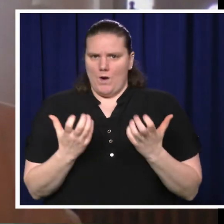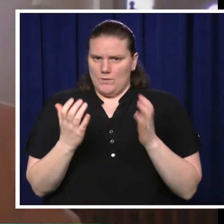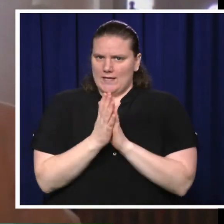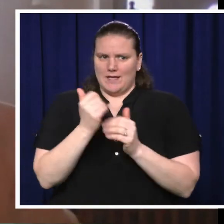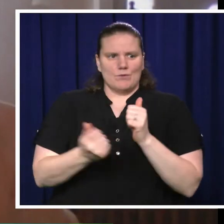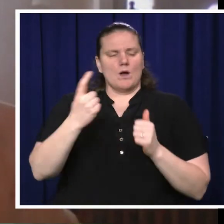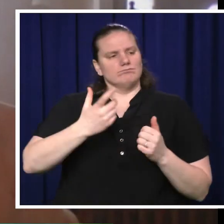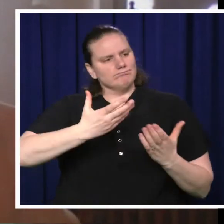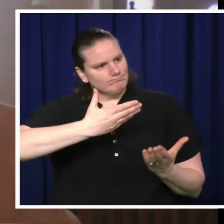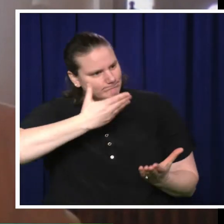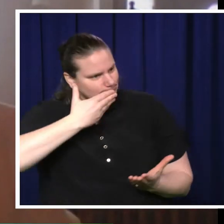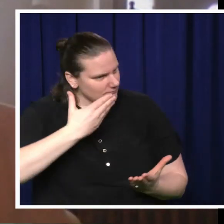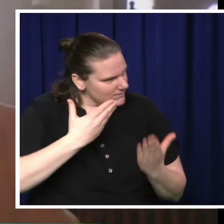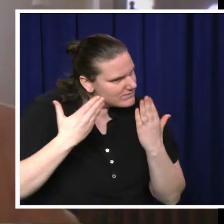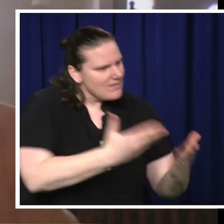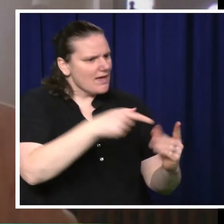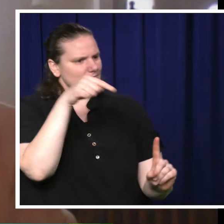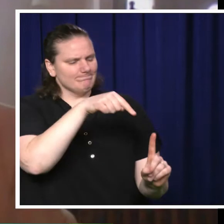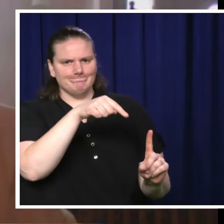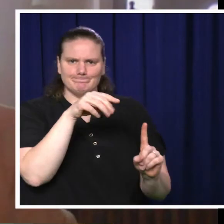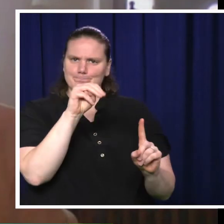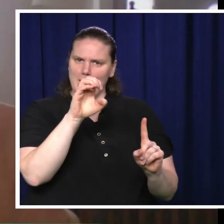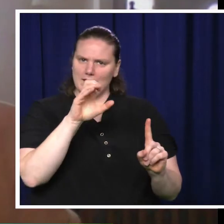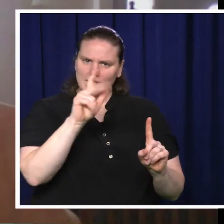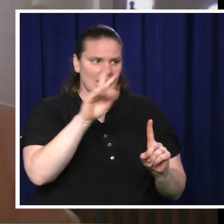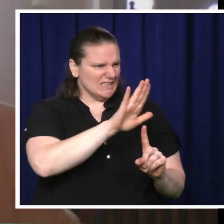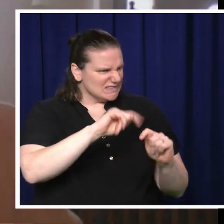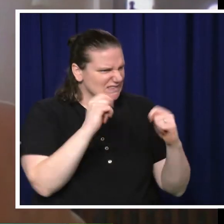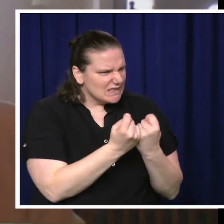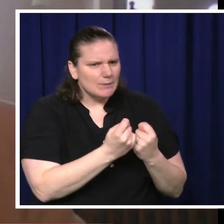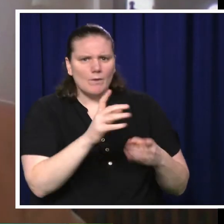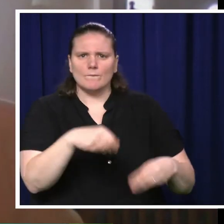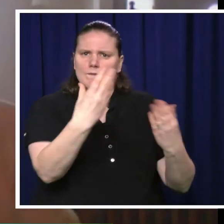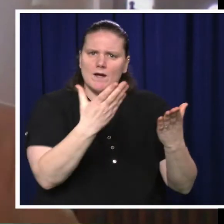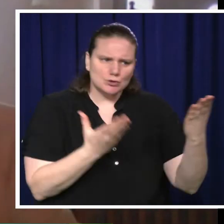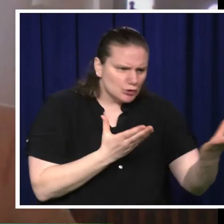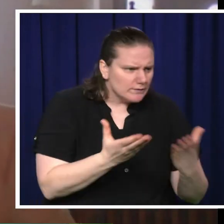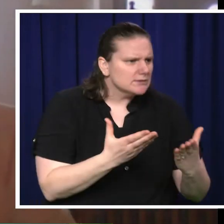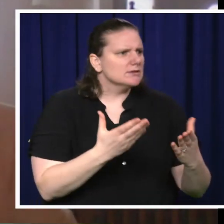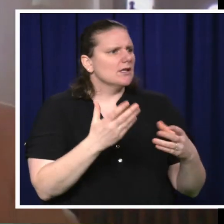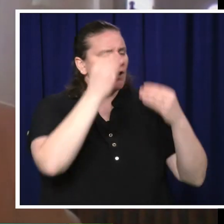For now, though, I would ask that everyone join me in thanking Dr. Melnick and his excellent team in providing